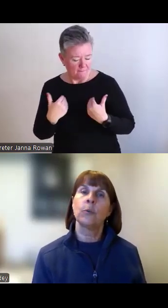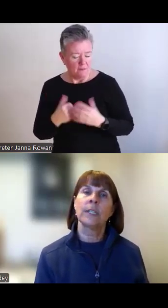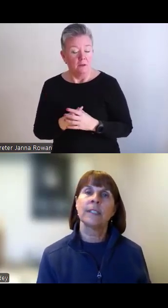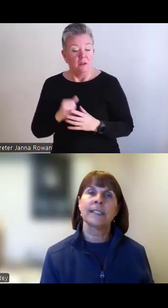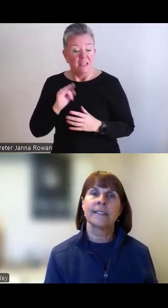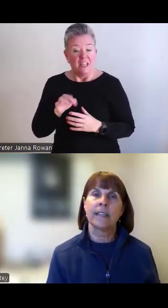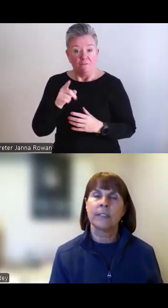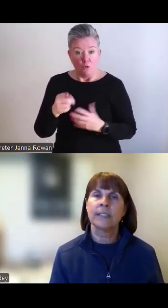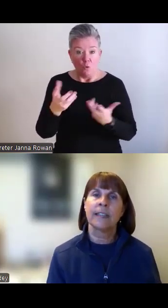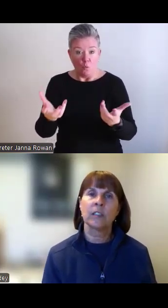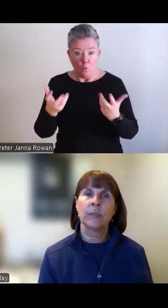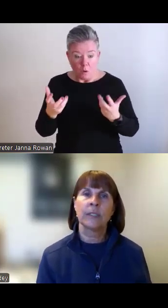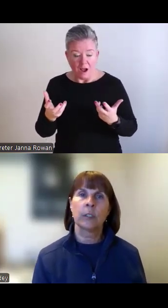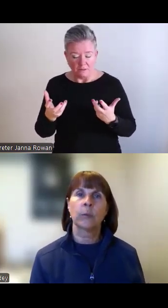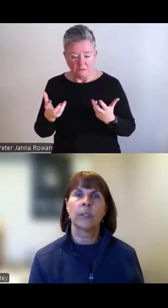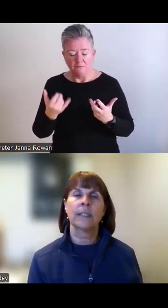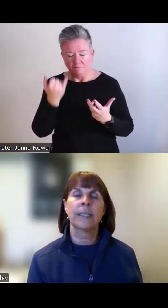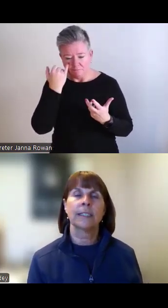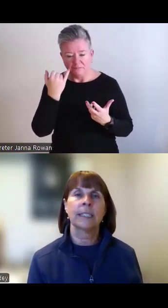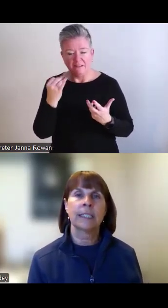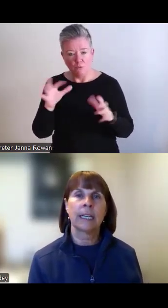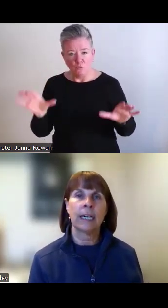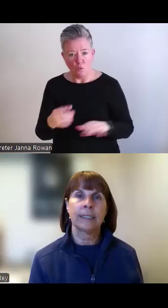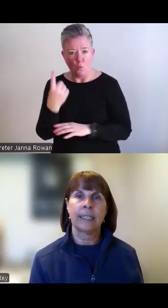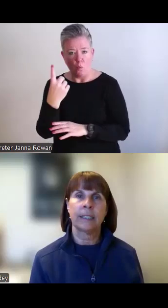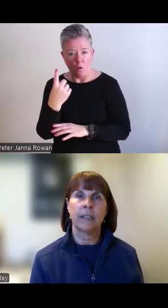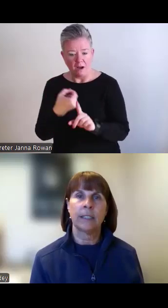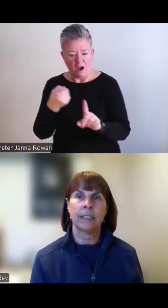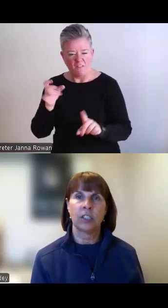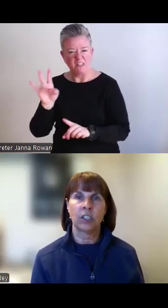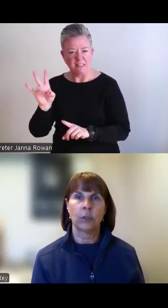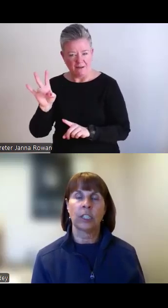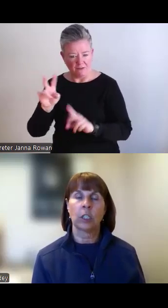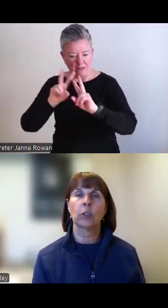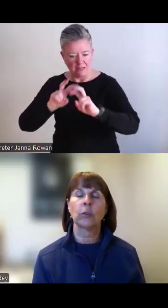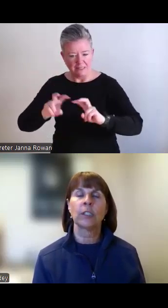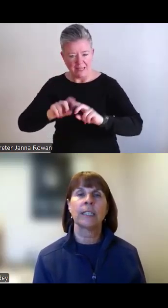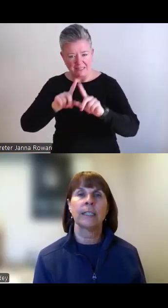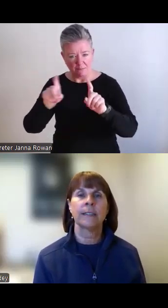do one of the seven assessments that we're collecting data on this year and including